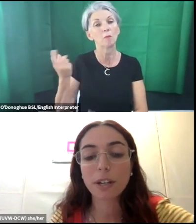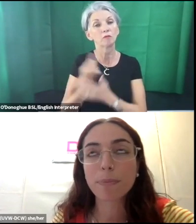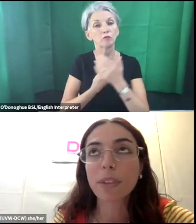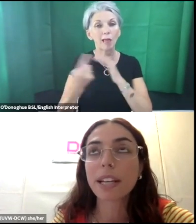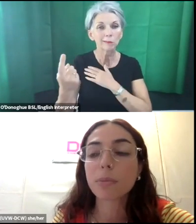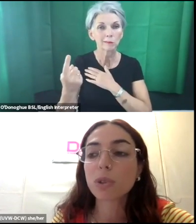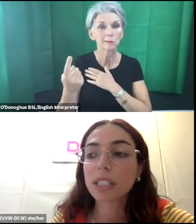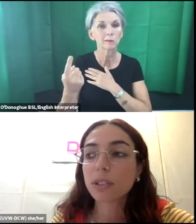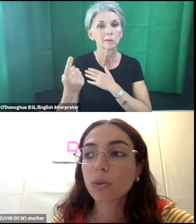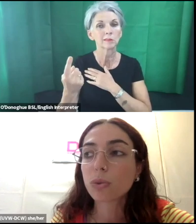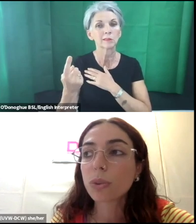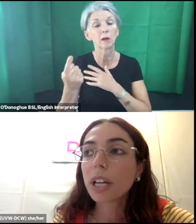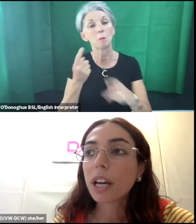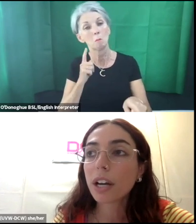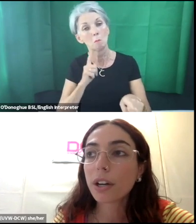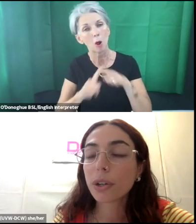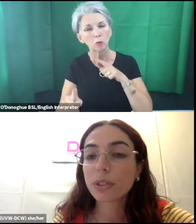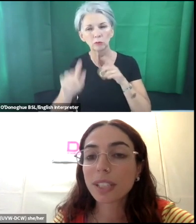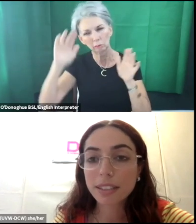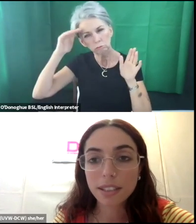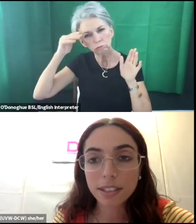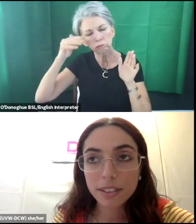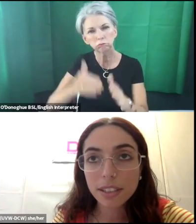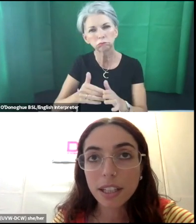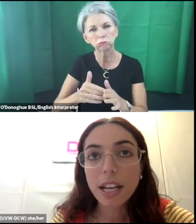And I mostly do textiles.